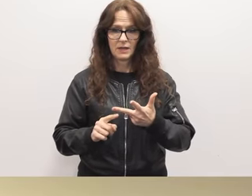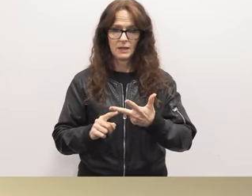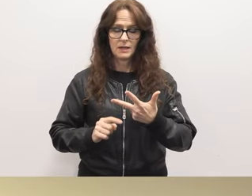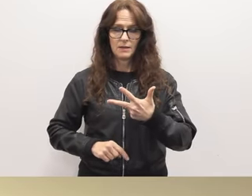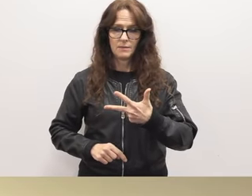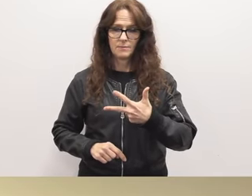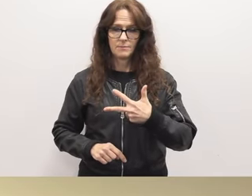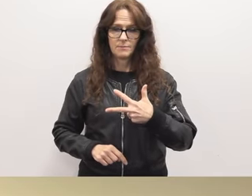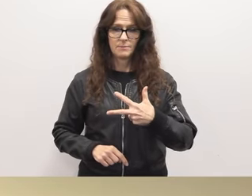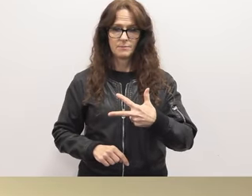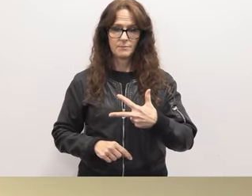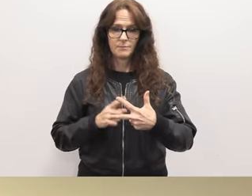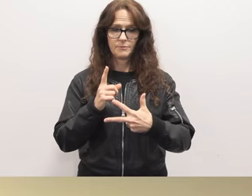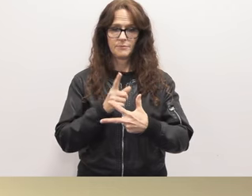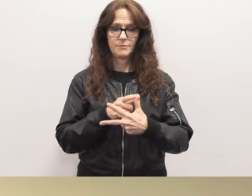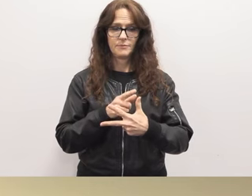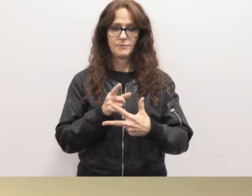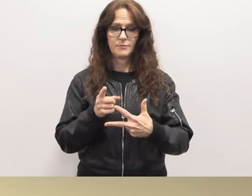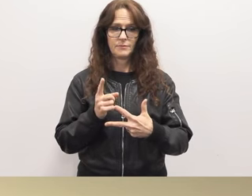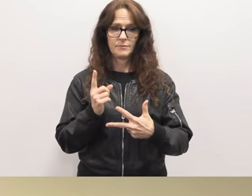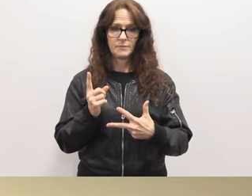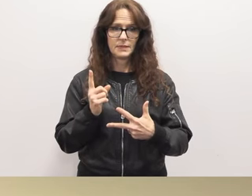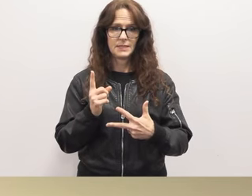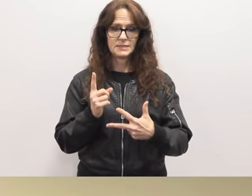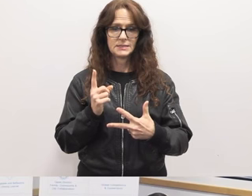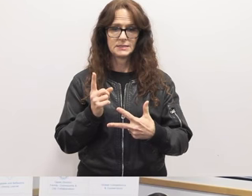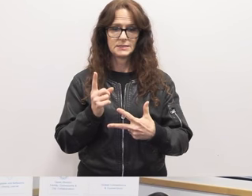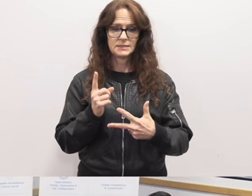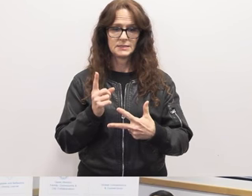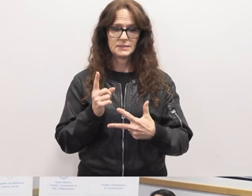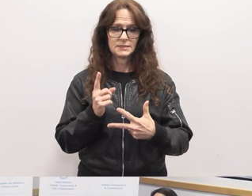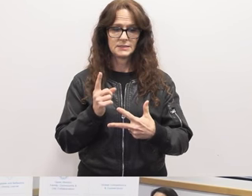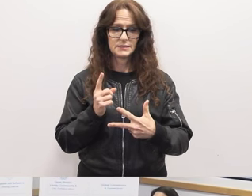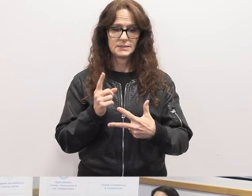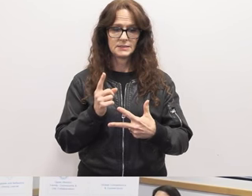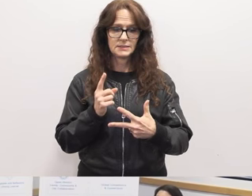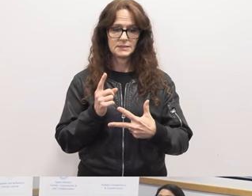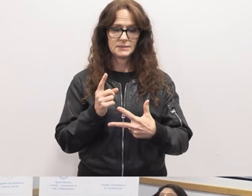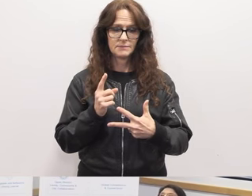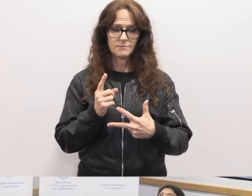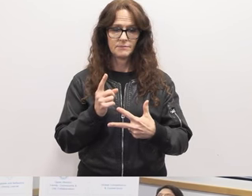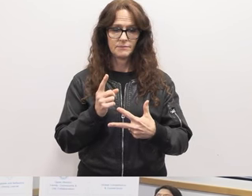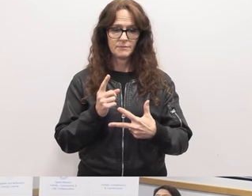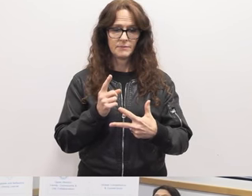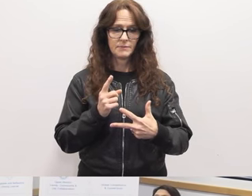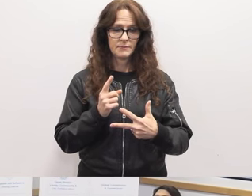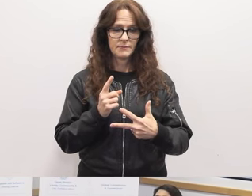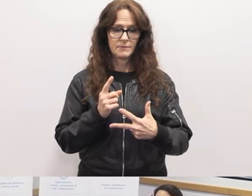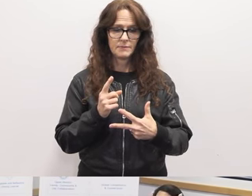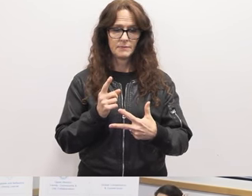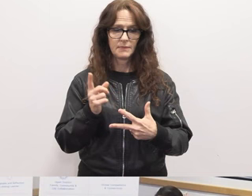[Erik Miller] For me, this was actually one that though I think it is in alignment with my values